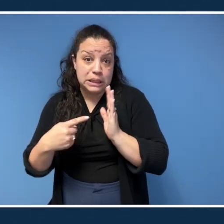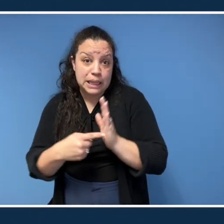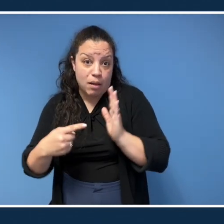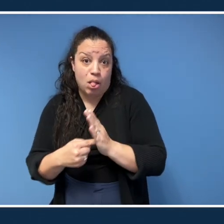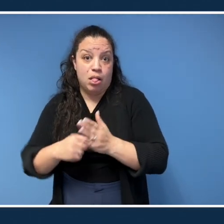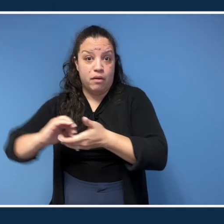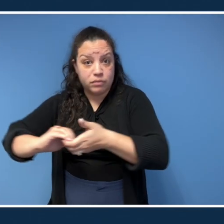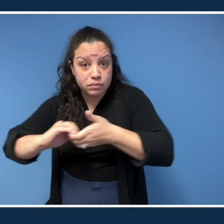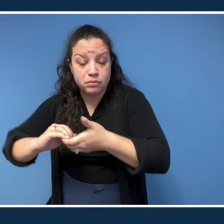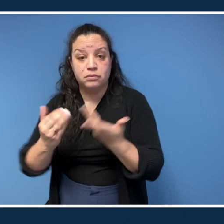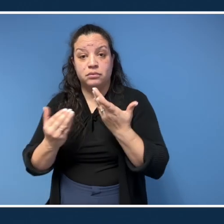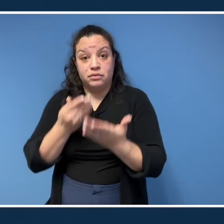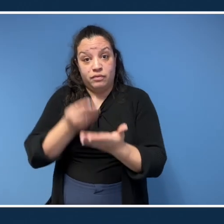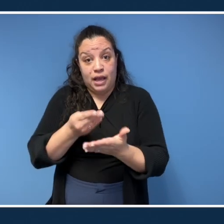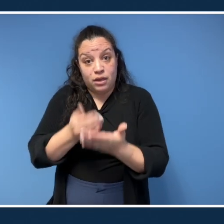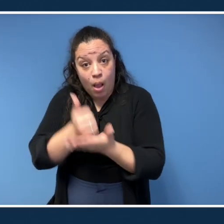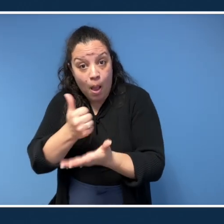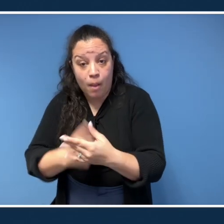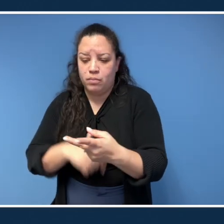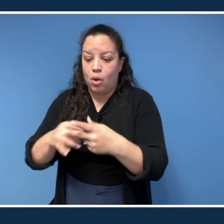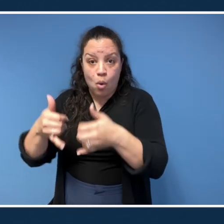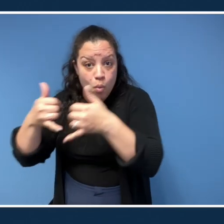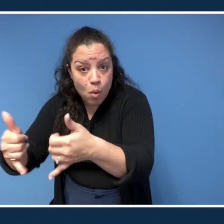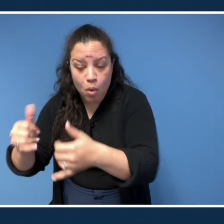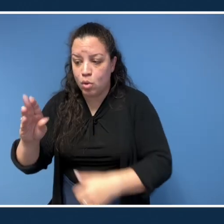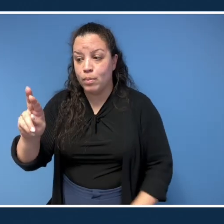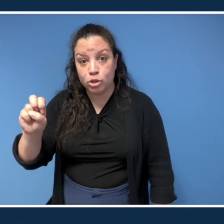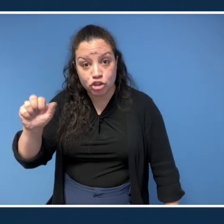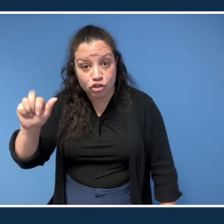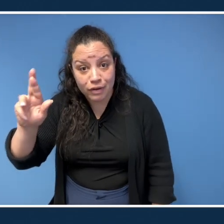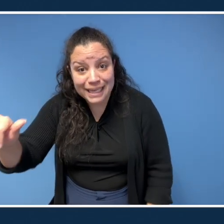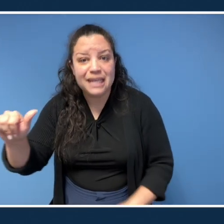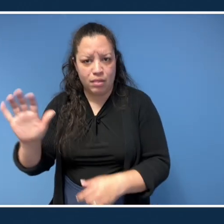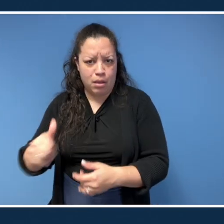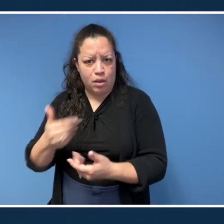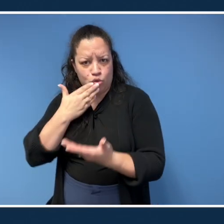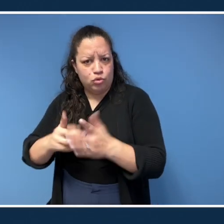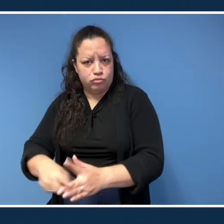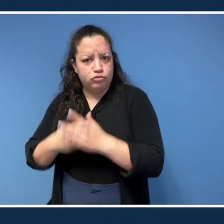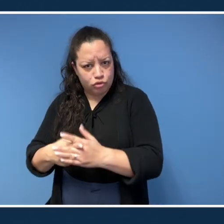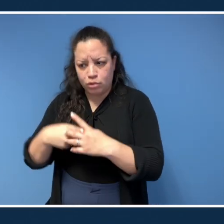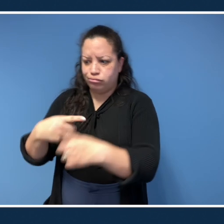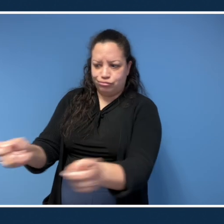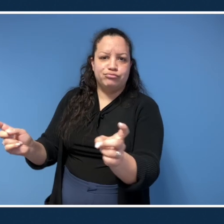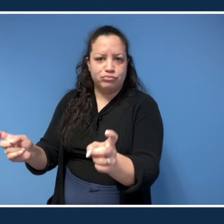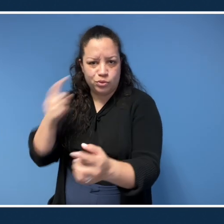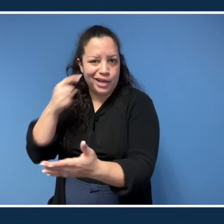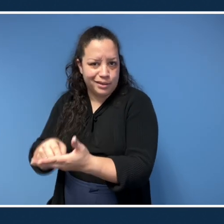Financial aids awards and bursaries are a great place to start with that. The other thing that I can talk about as well too,